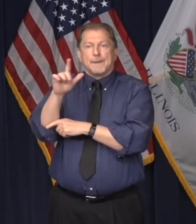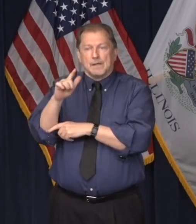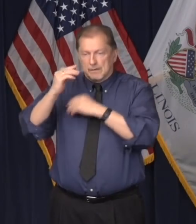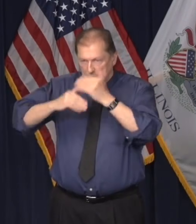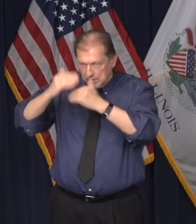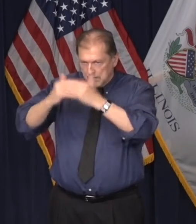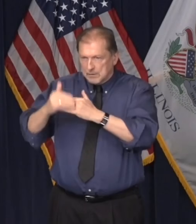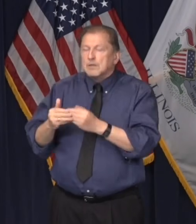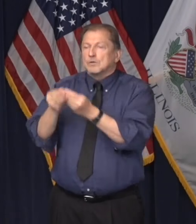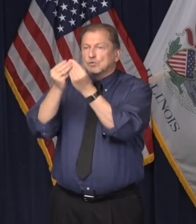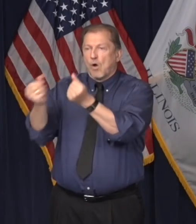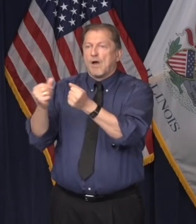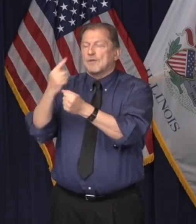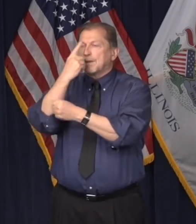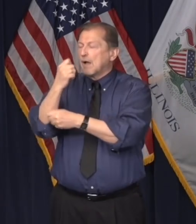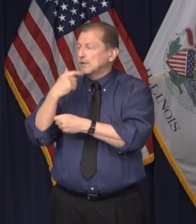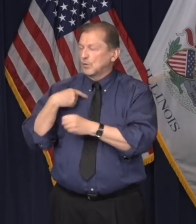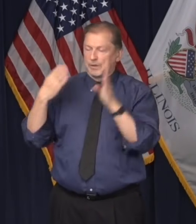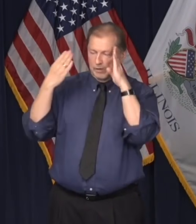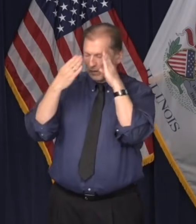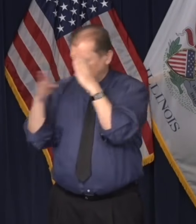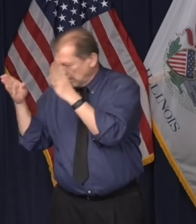SWIFT RESOLUTION SO THAT WE CAN